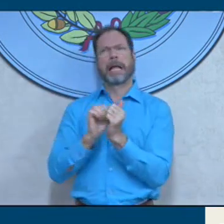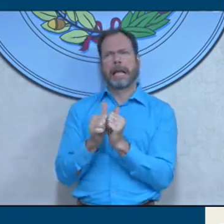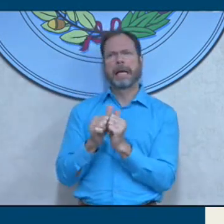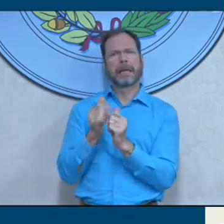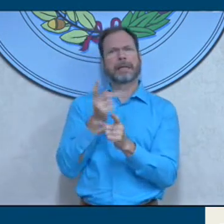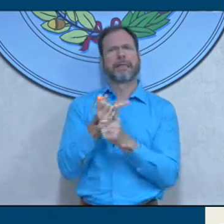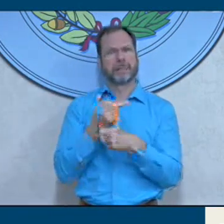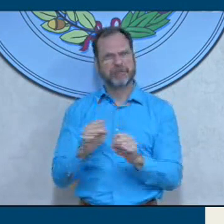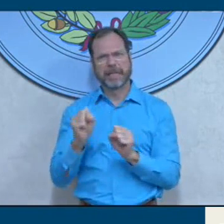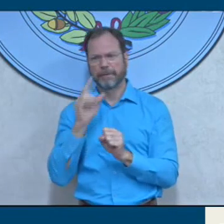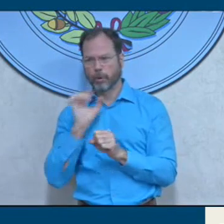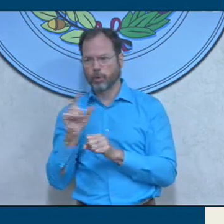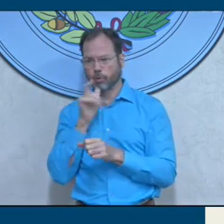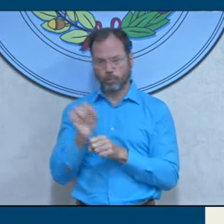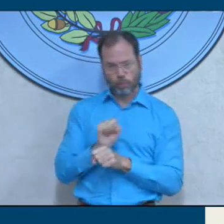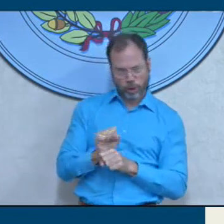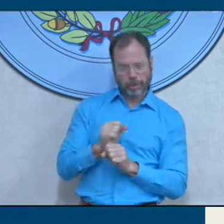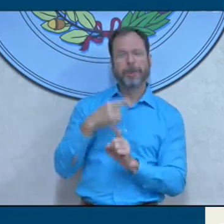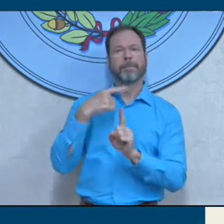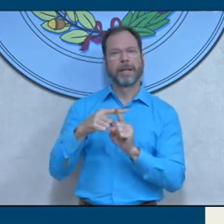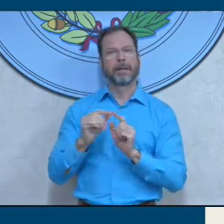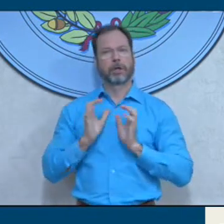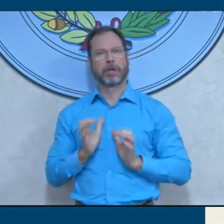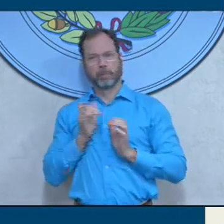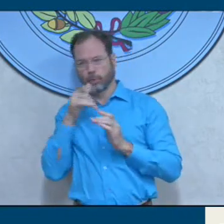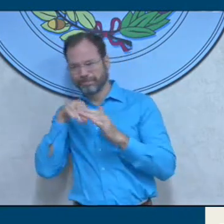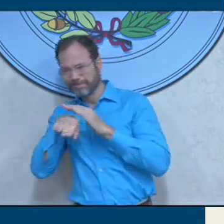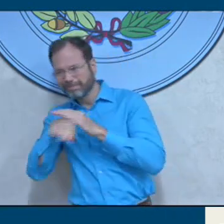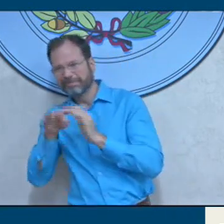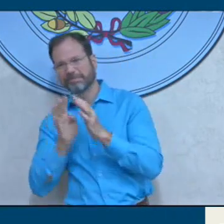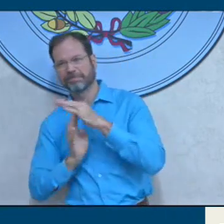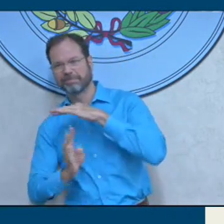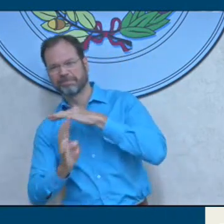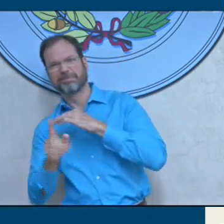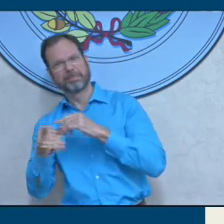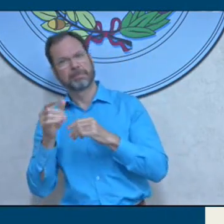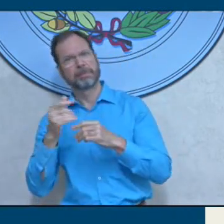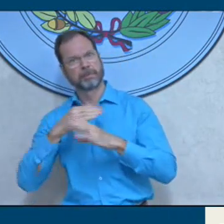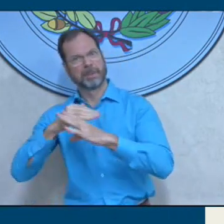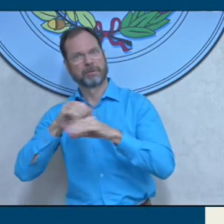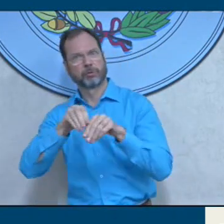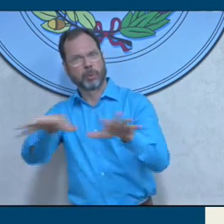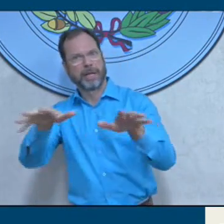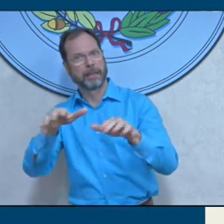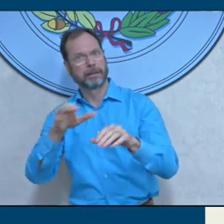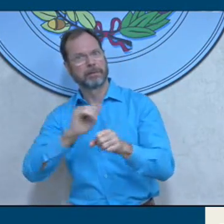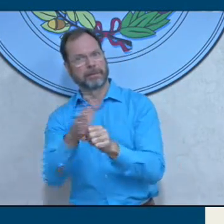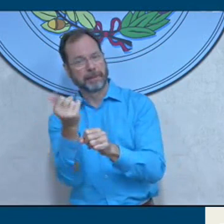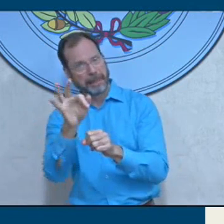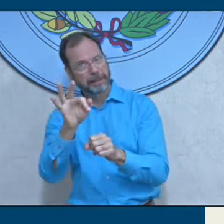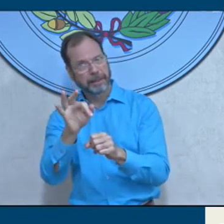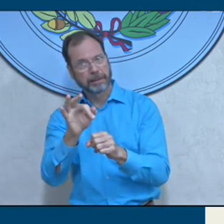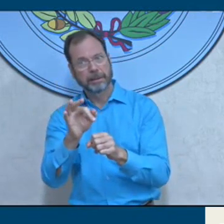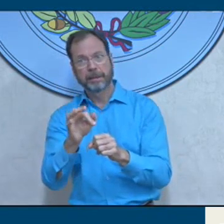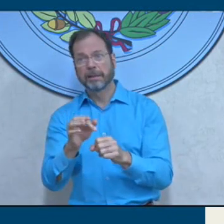BUSINESSES IN THE STATE OF TEXAS. BUSINESSES HAVE LEARN SAFE STRATEGIES FOR BOTH THEIR EMPLOYEES AS WELL AS THEIR